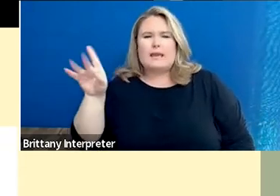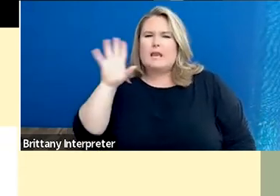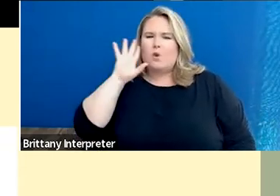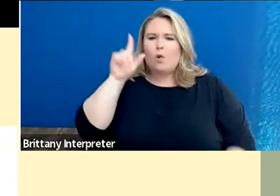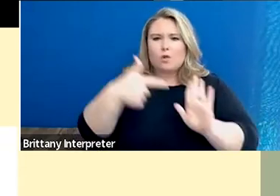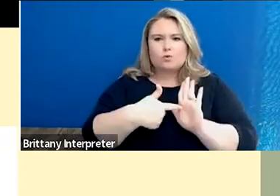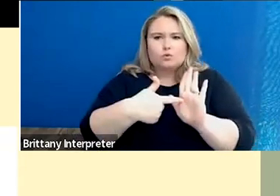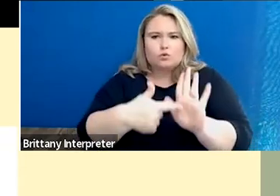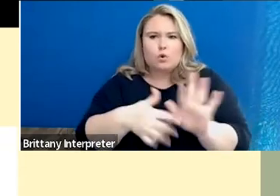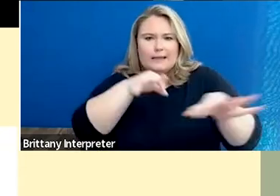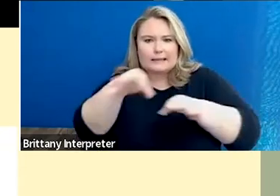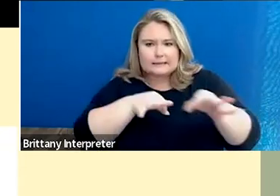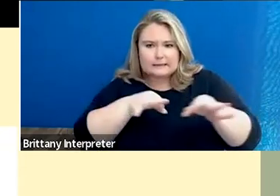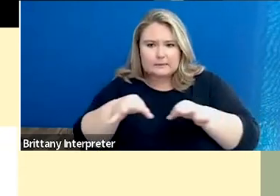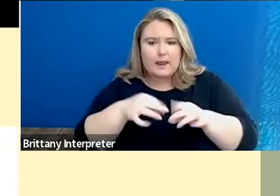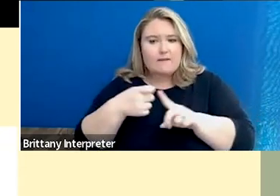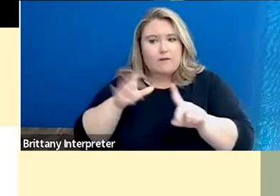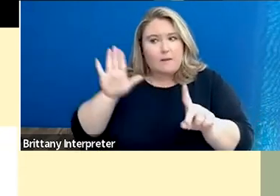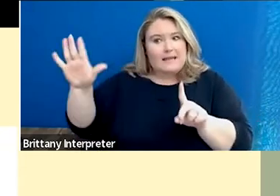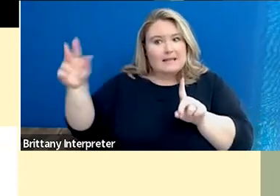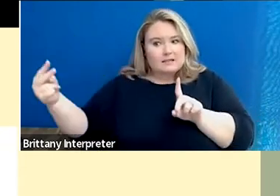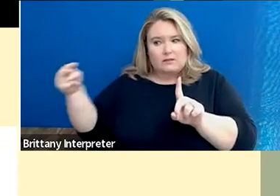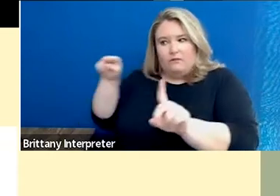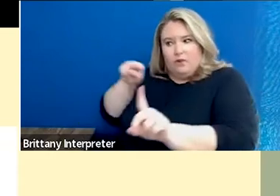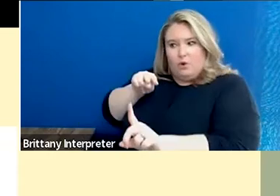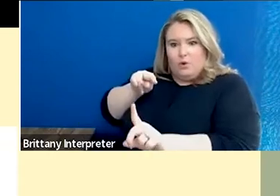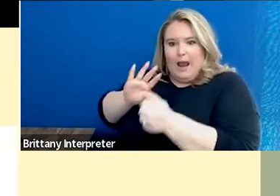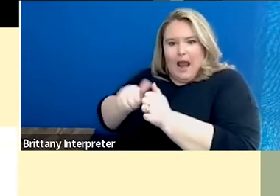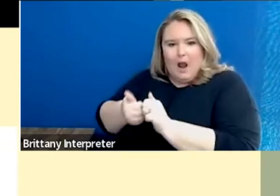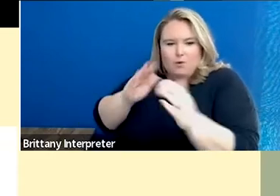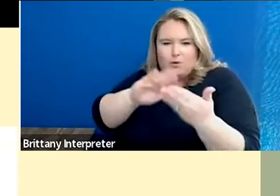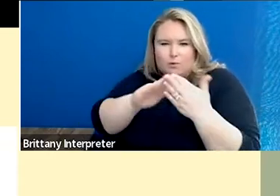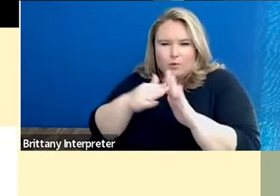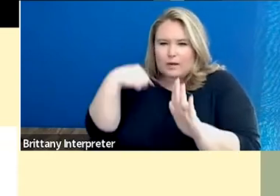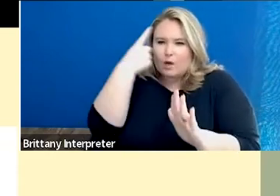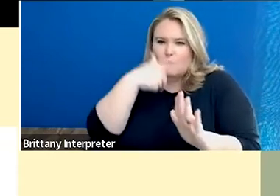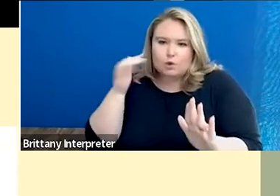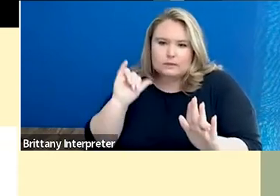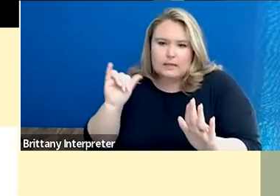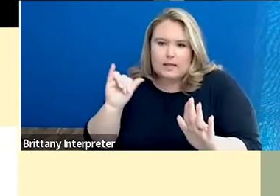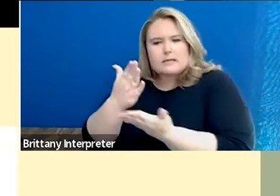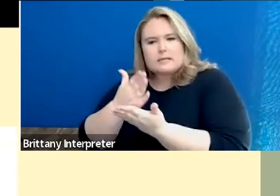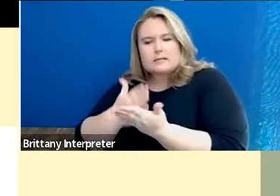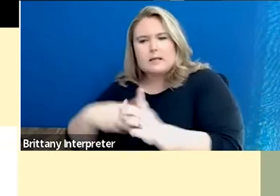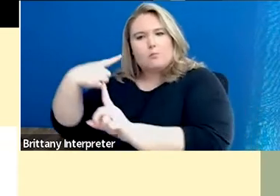what is going on in our community, what we're doing a good job at at, and what we need to still work on.